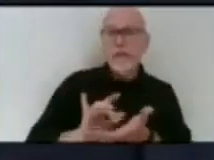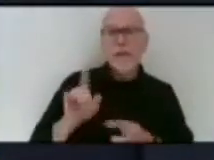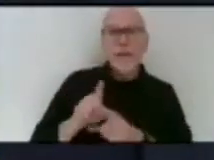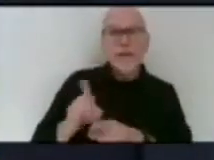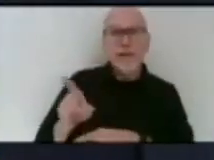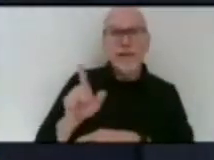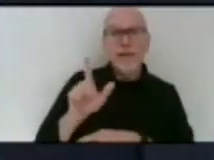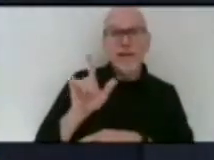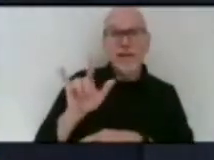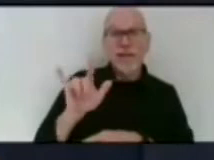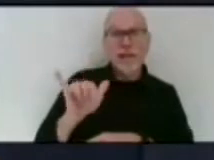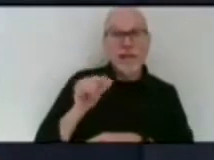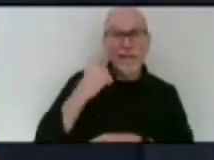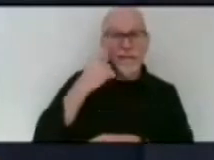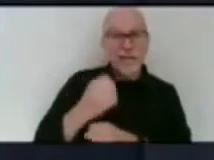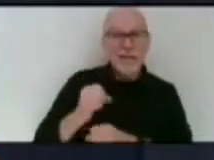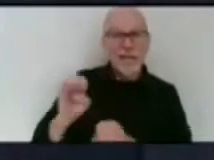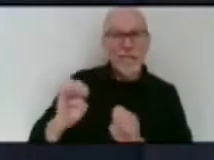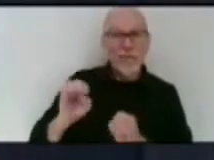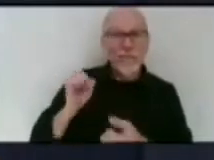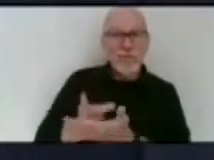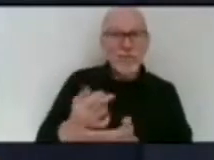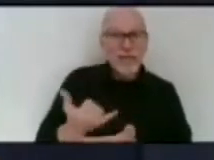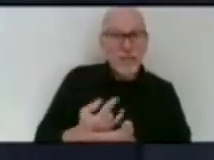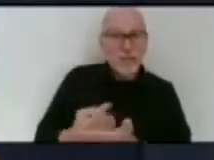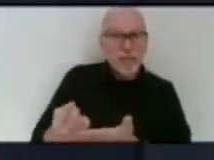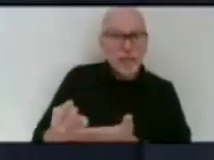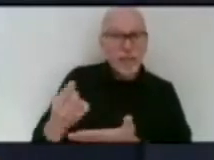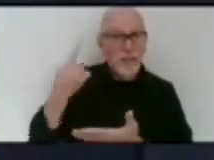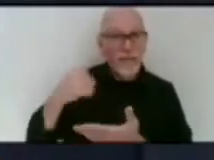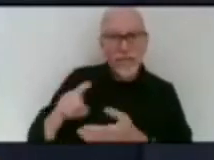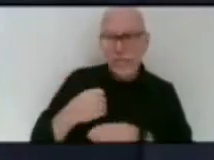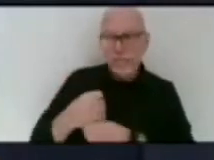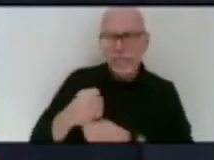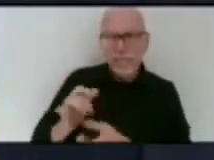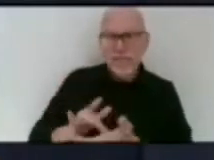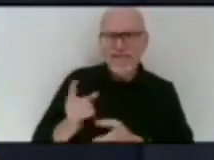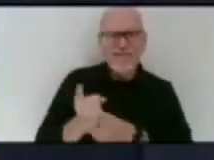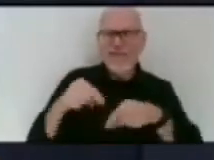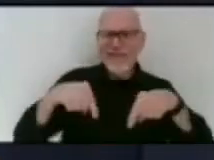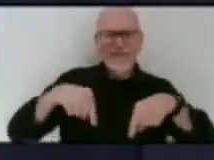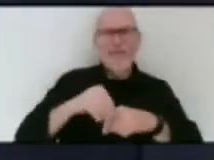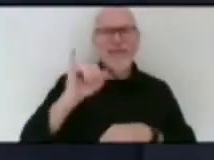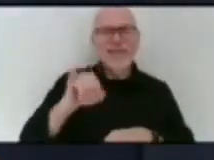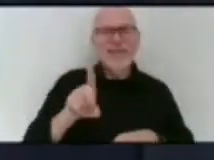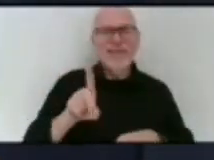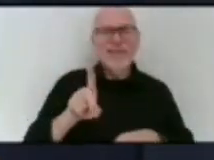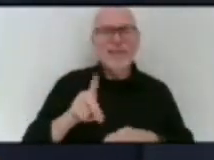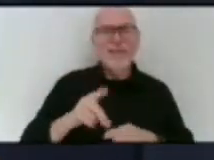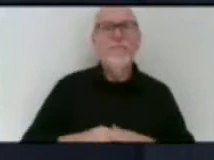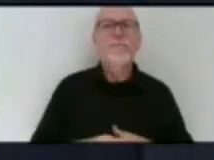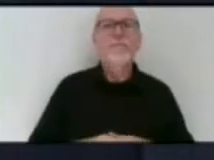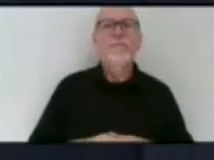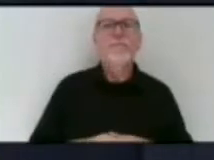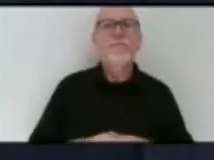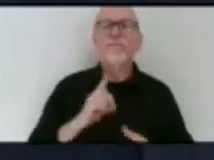approval for earlier this week, made right here in Indiana. So proud. And